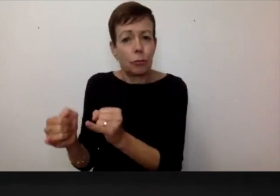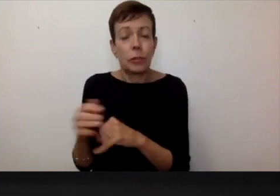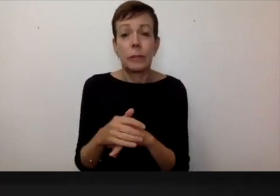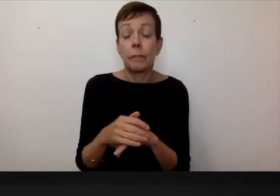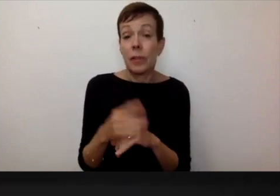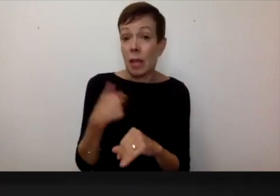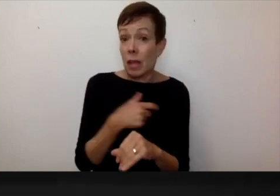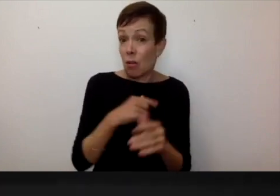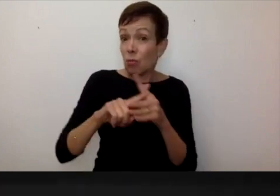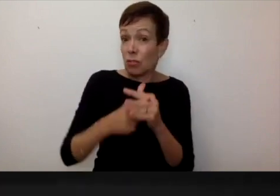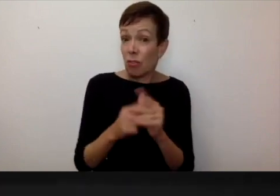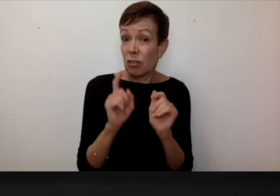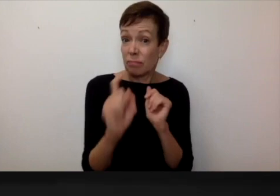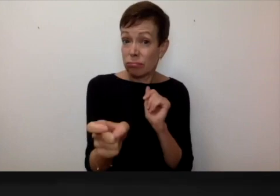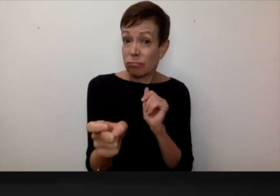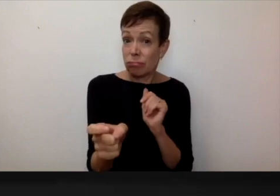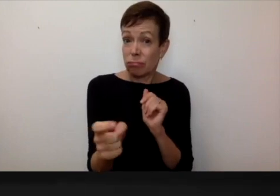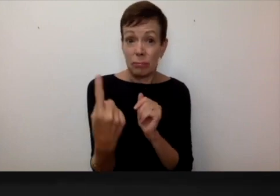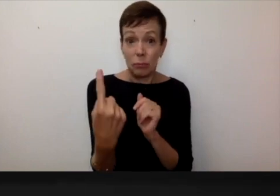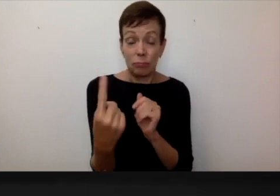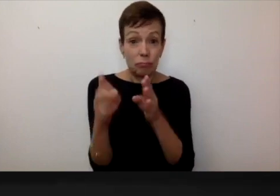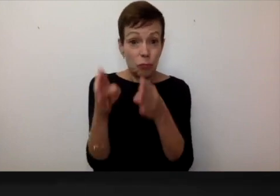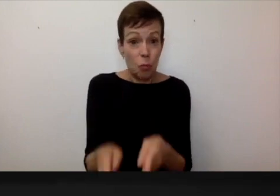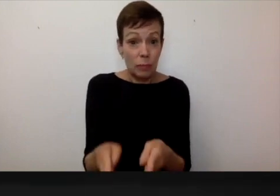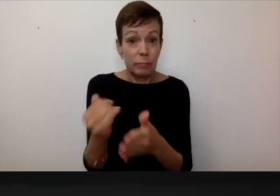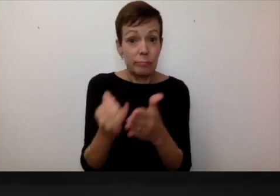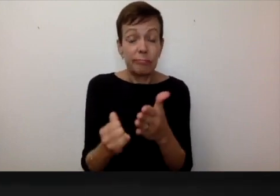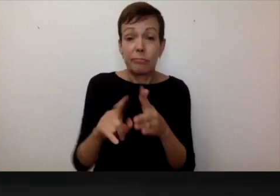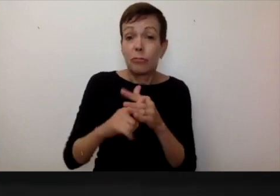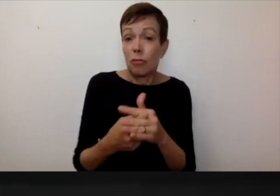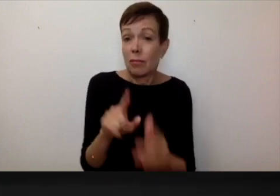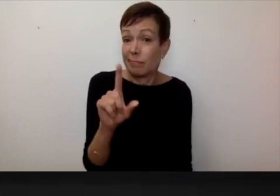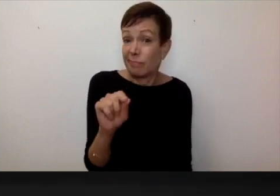artists in 2012. so